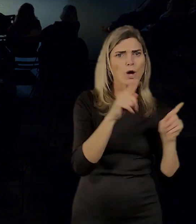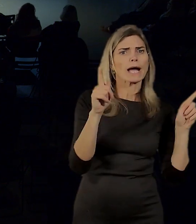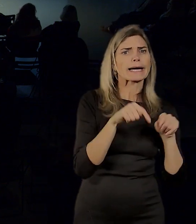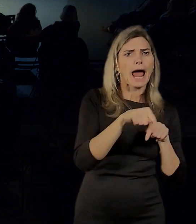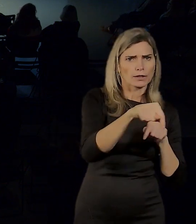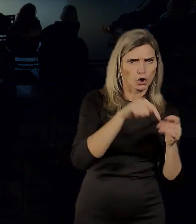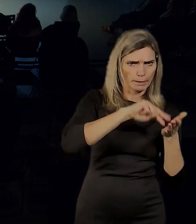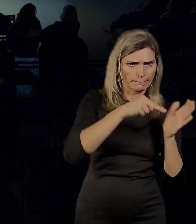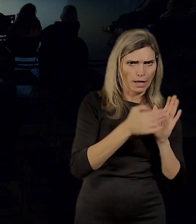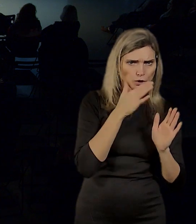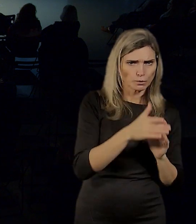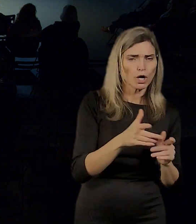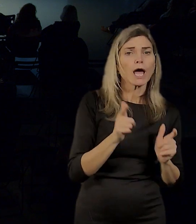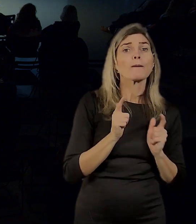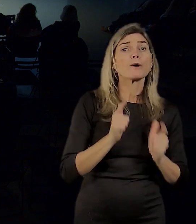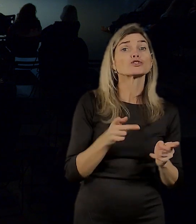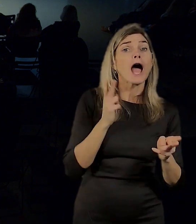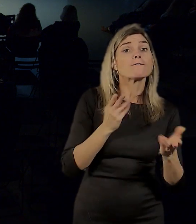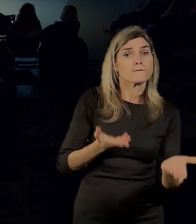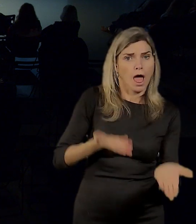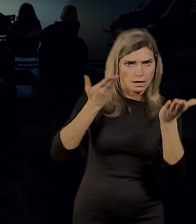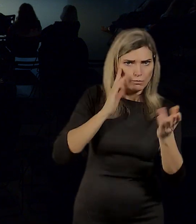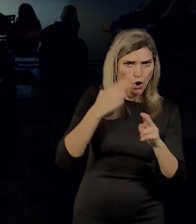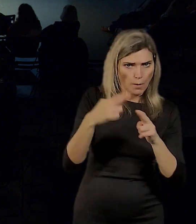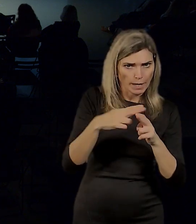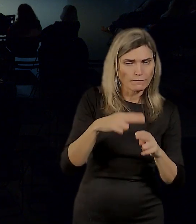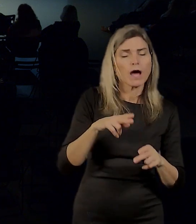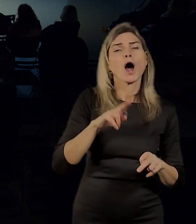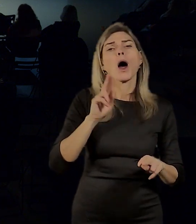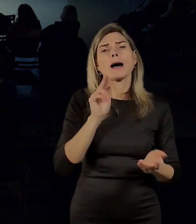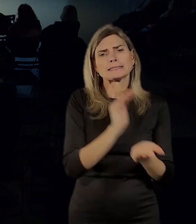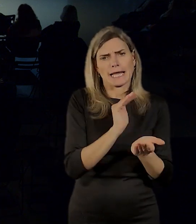when there is an underpass built under the railway line.